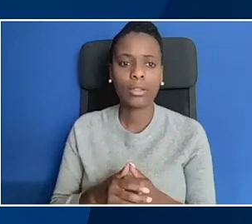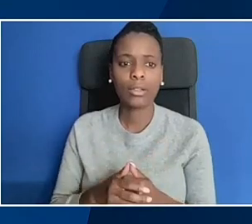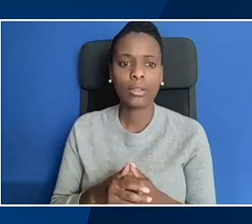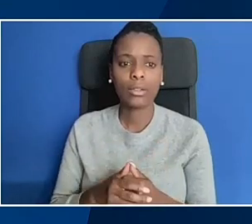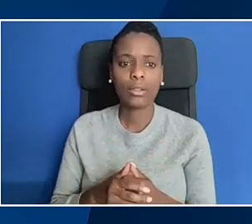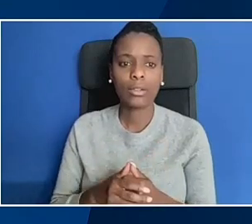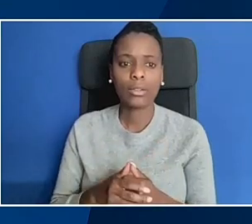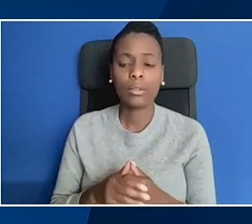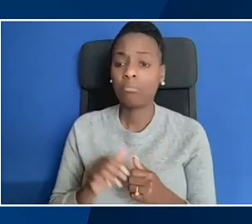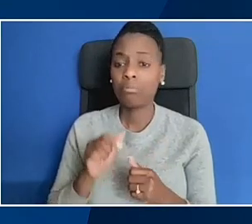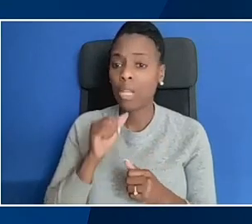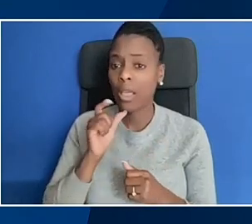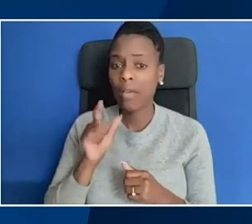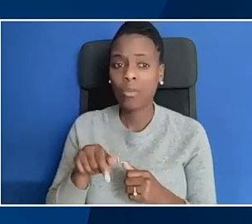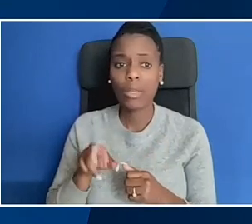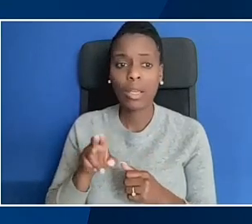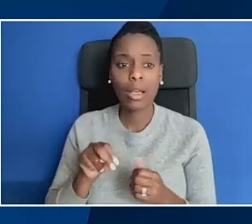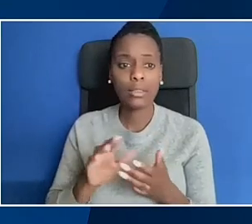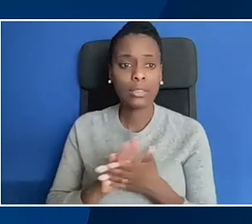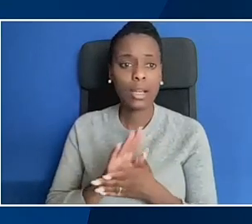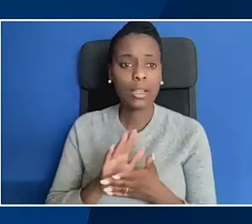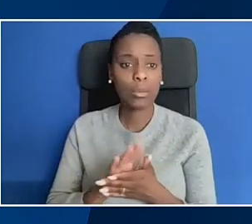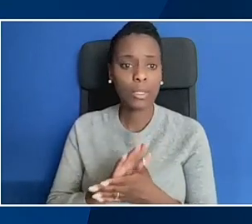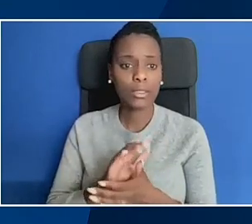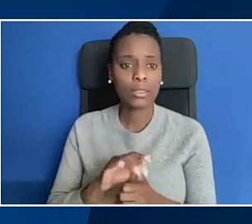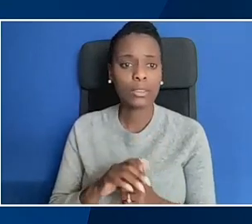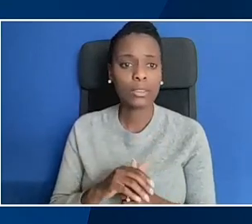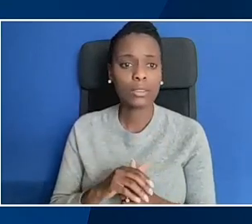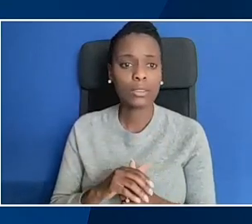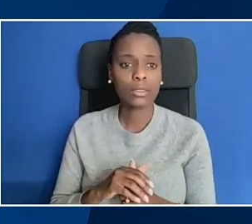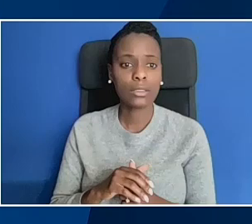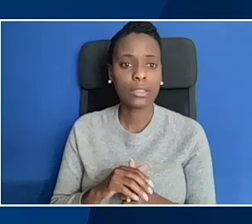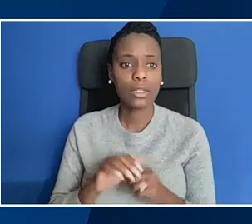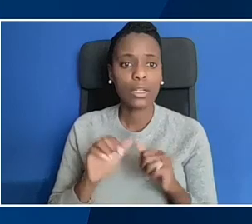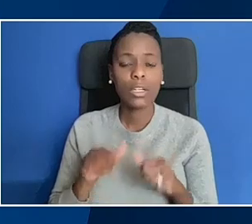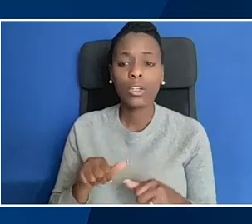be, you know, it could be a U Visa holder. It could be somebody with temporary